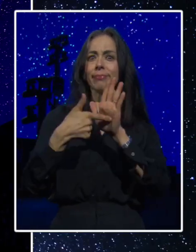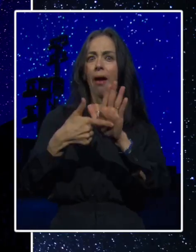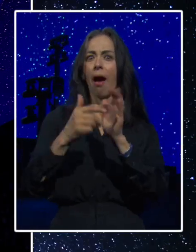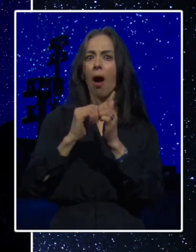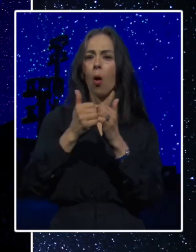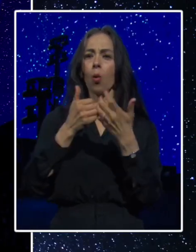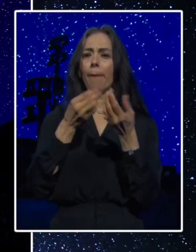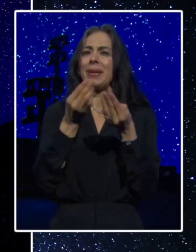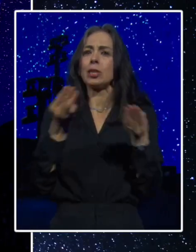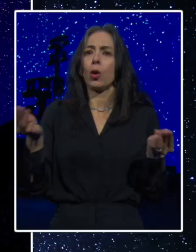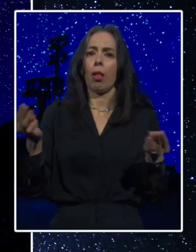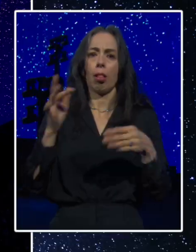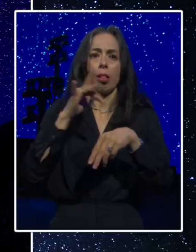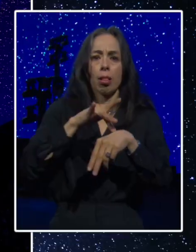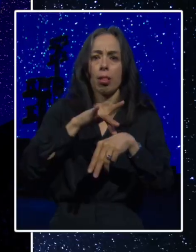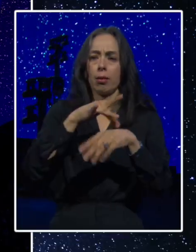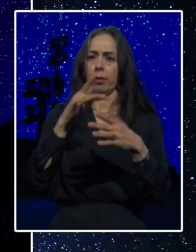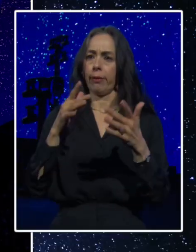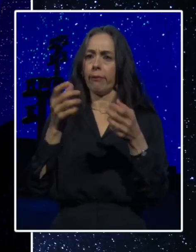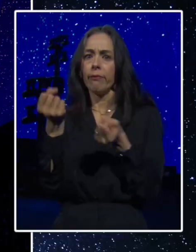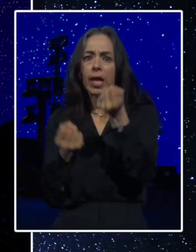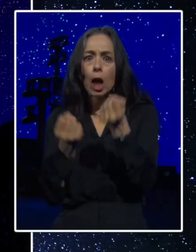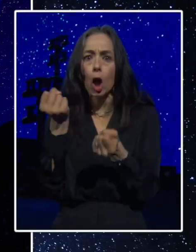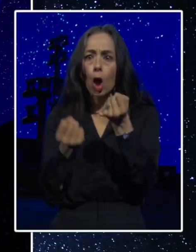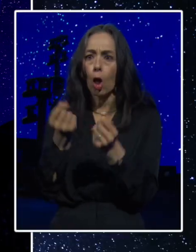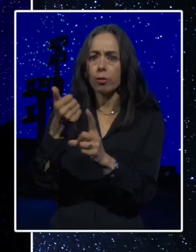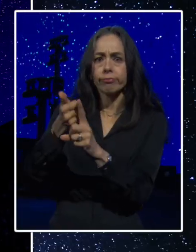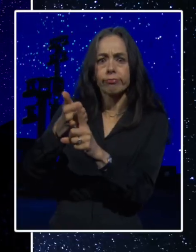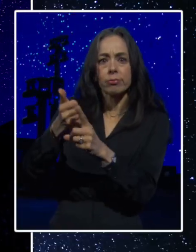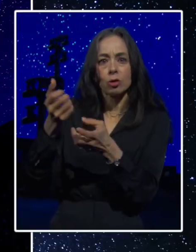from robots to autonomous vehicles to industrial automation.